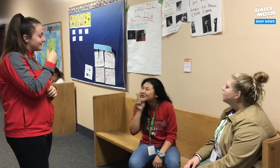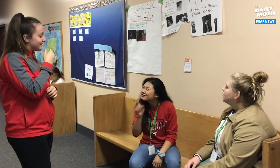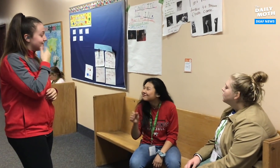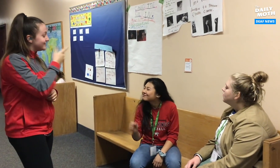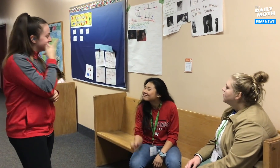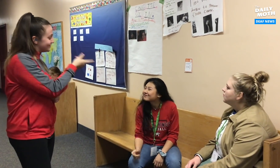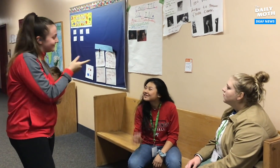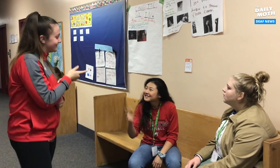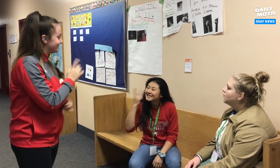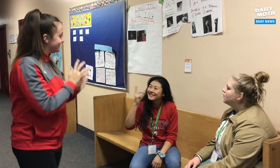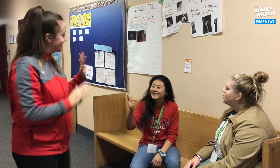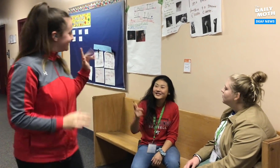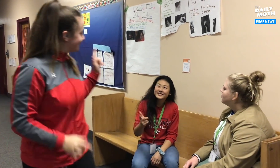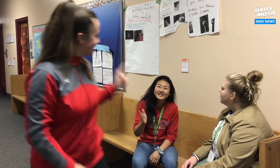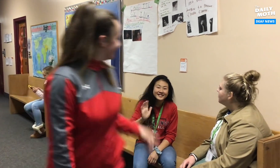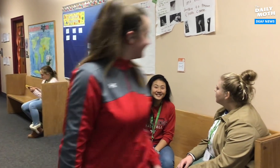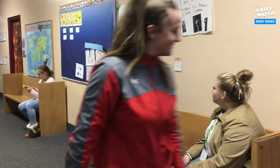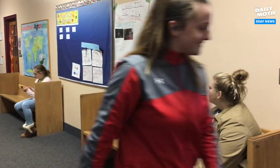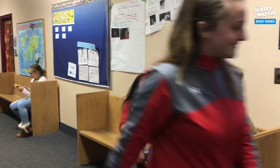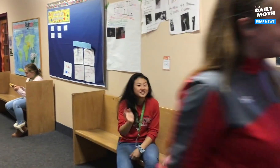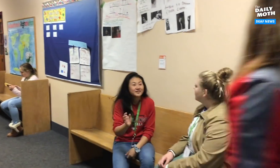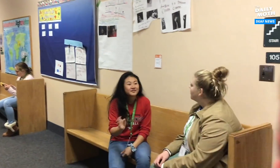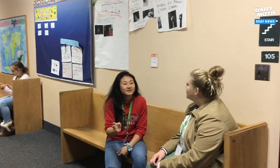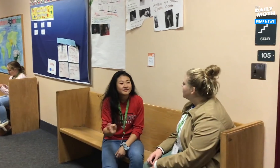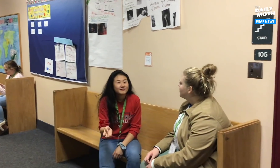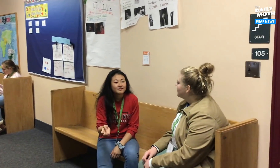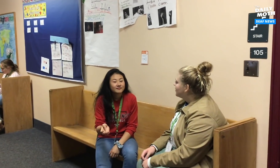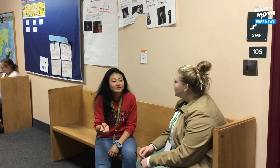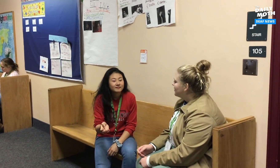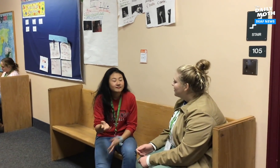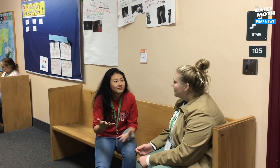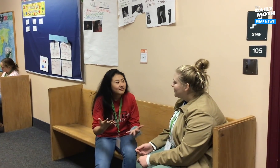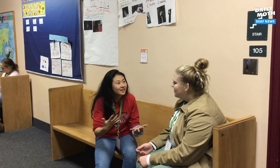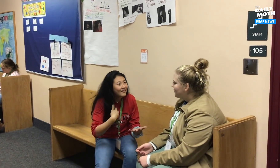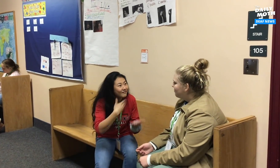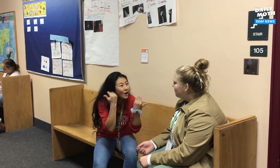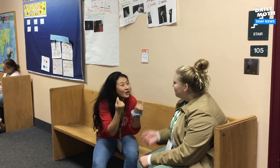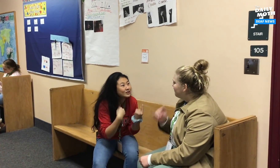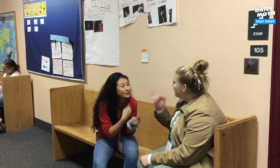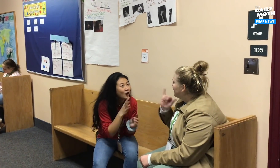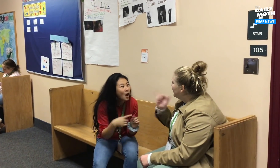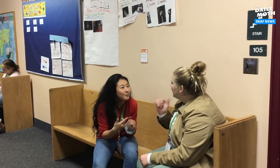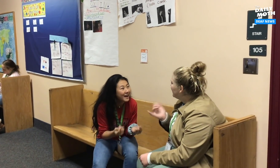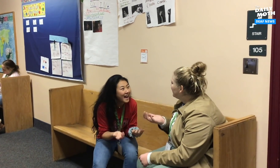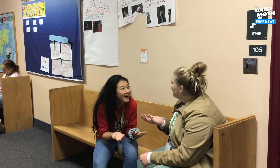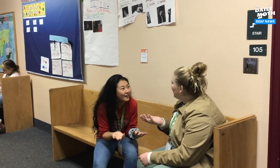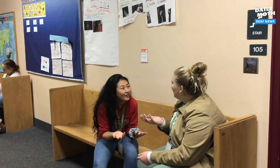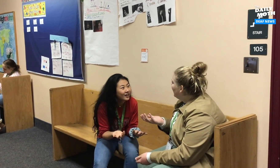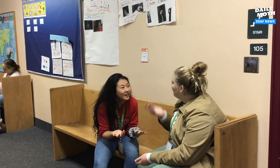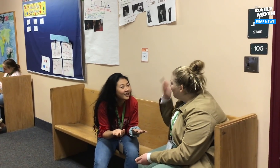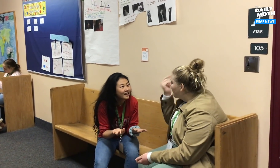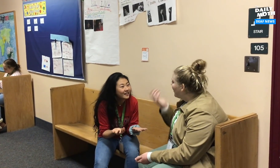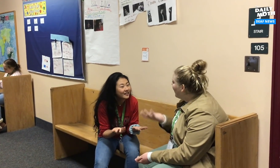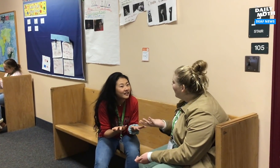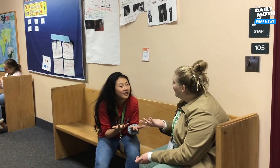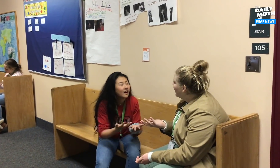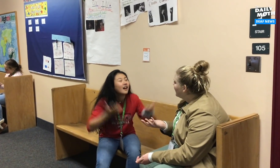Yes, sure! Good! See you then! See you later! Wait, I forgot what we were just talking about! Me too, I’ve forgotten!